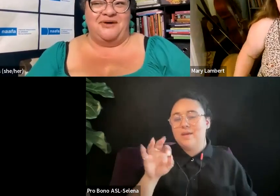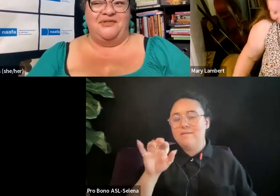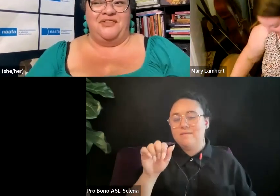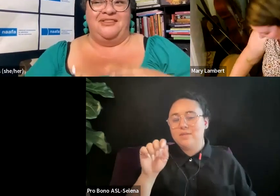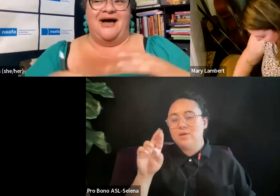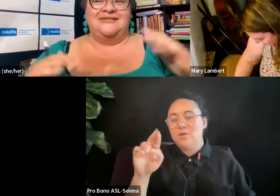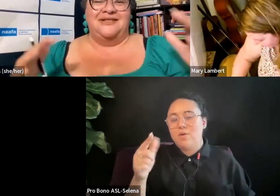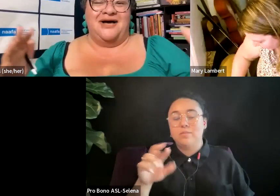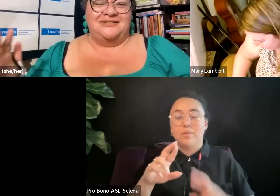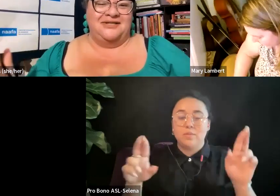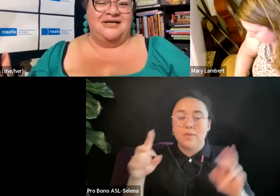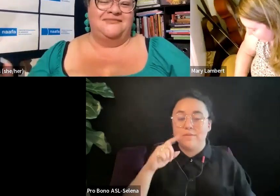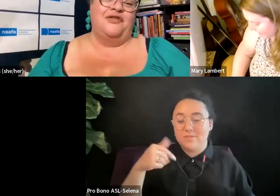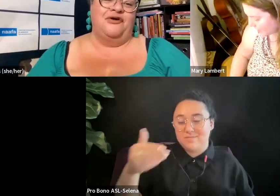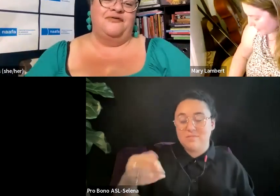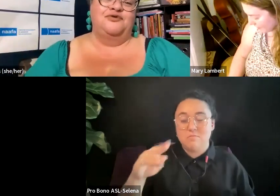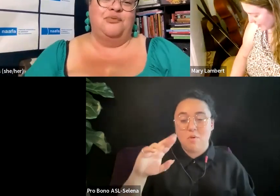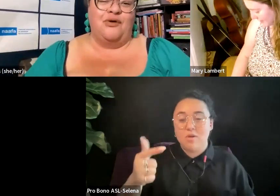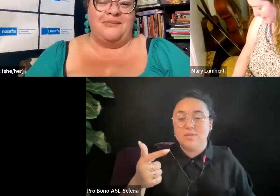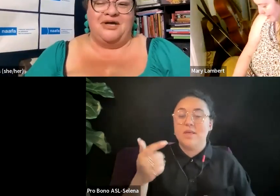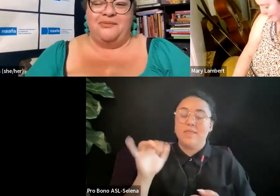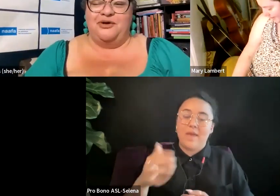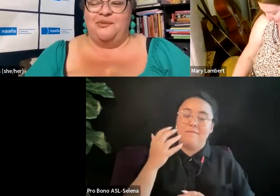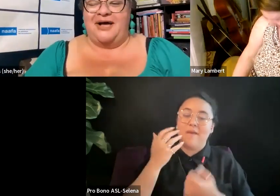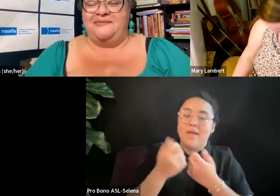with lots and lots and lots of other virtual programing coming your way.